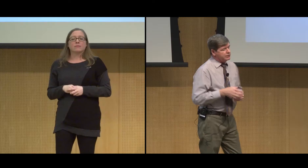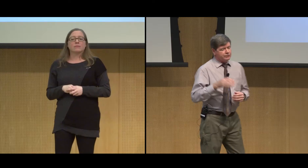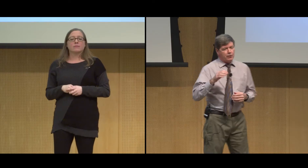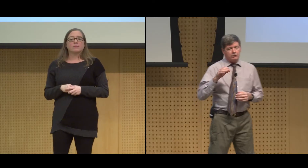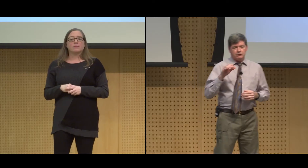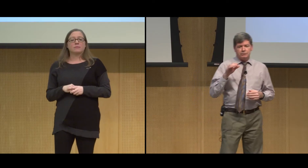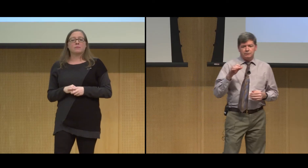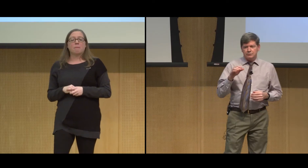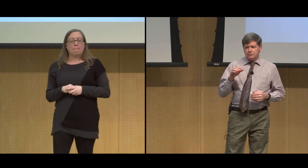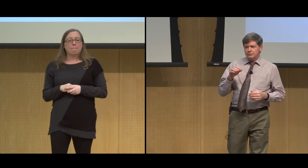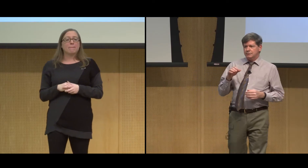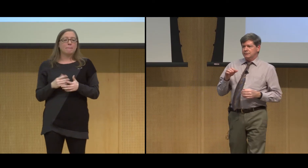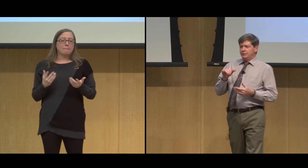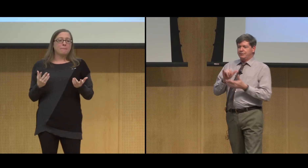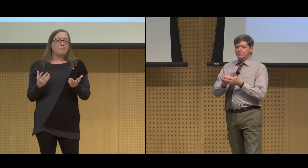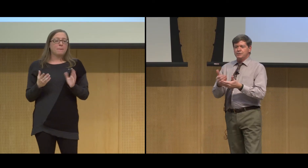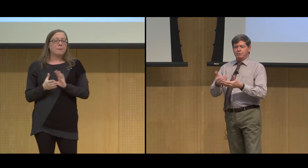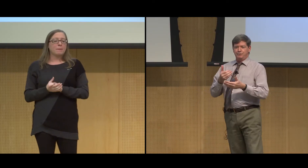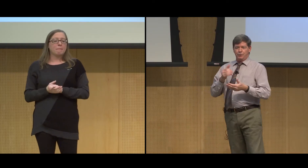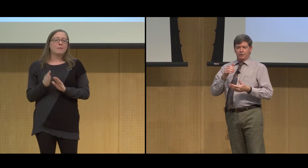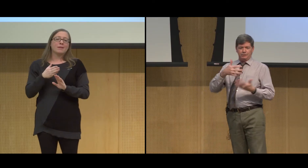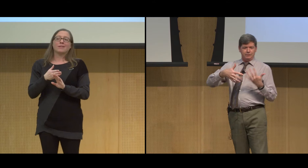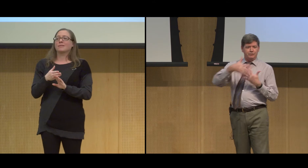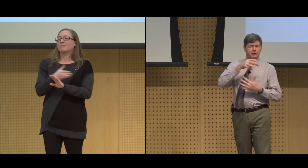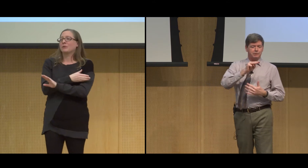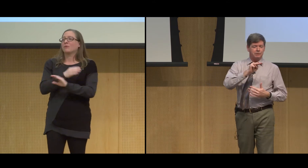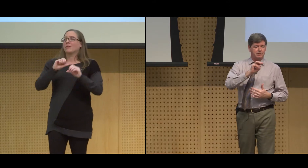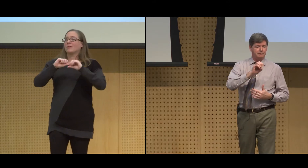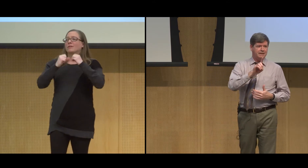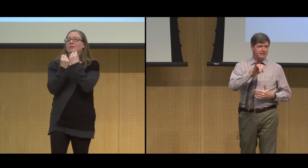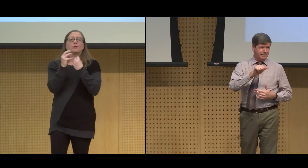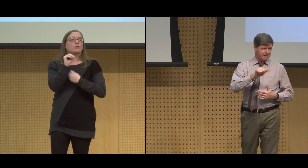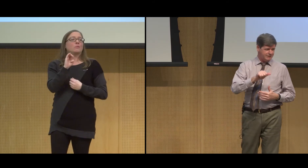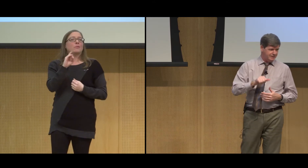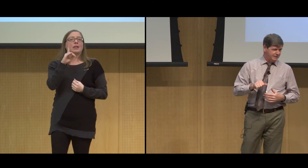So, you know, this was before social media.